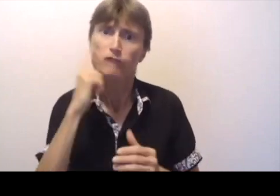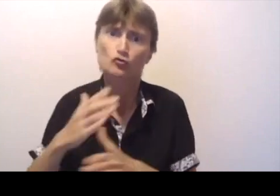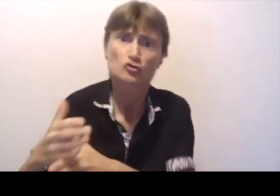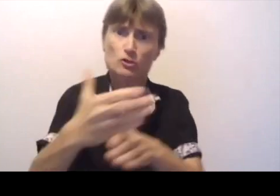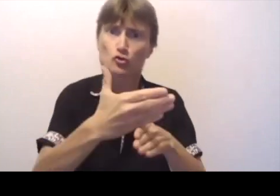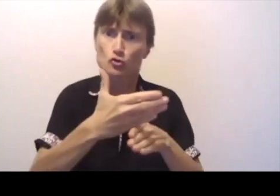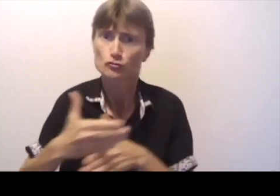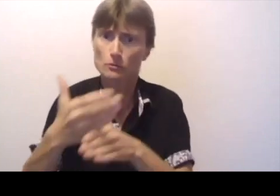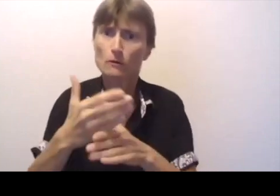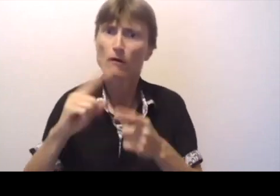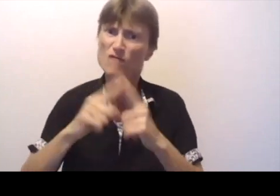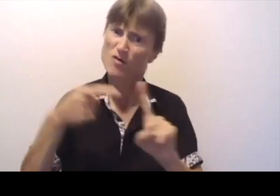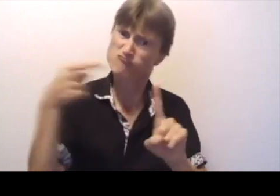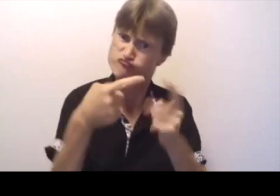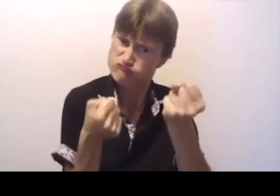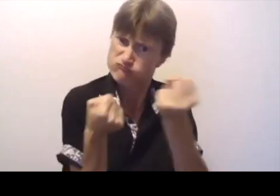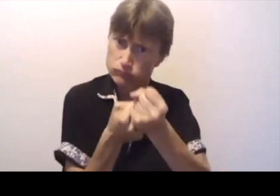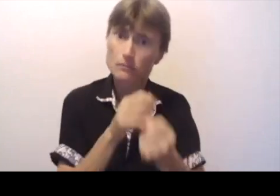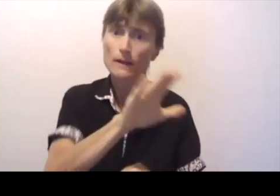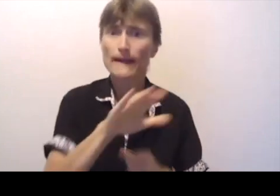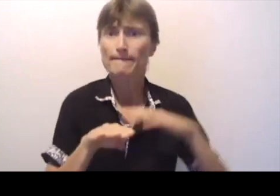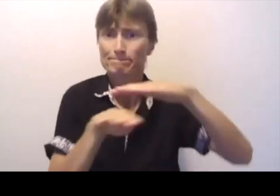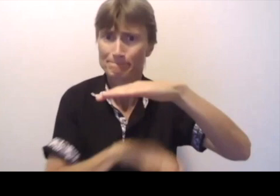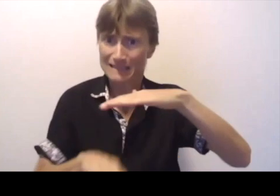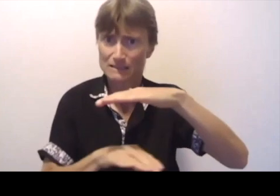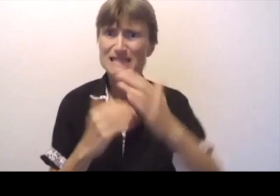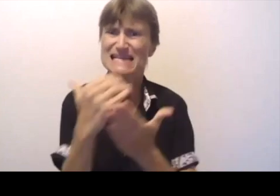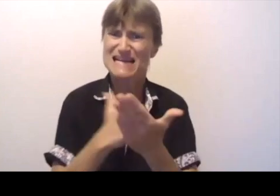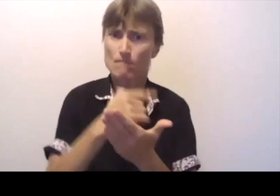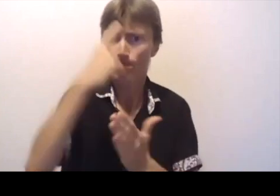um so on today's webinar i'm here together with my co-authors